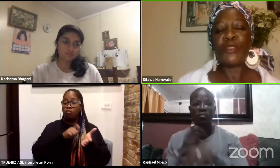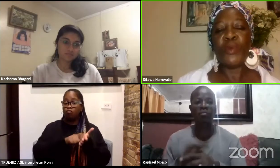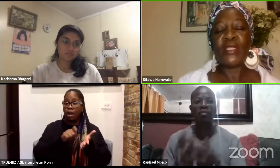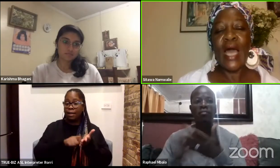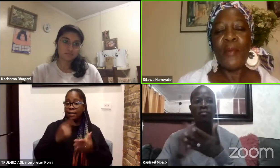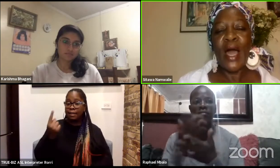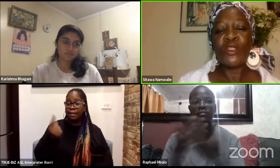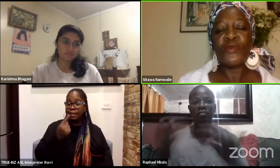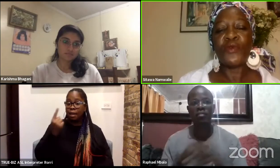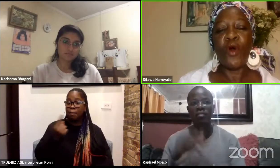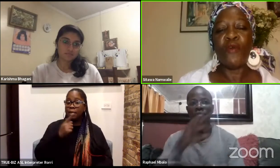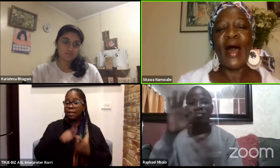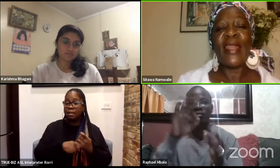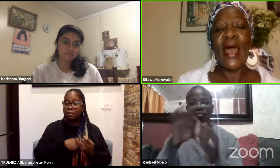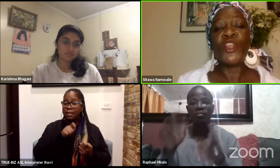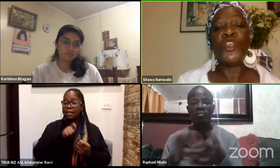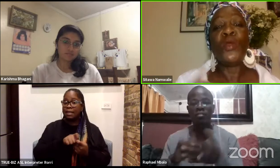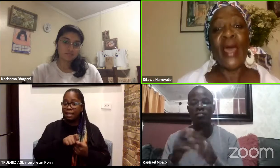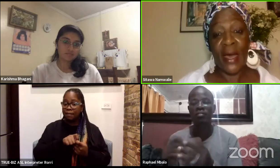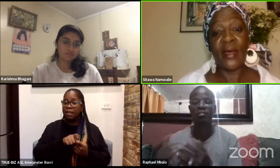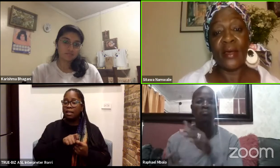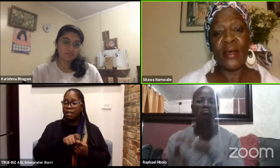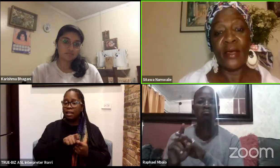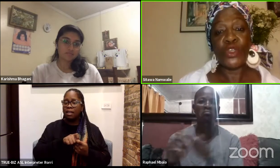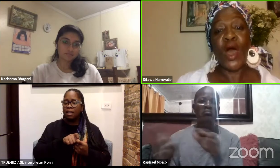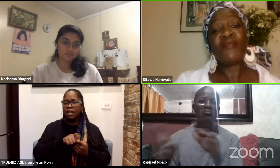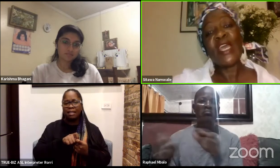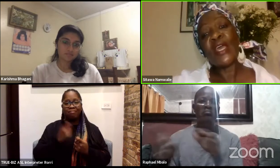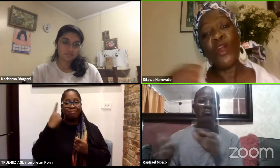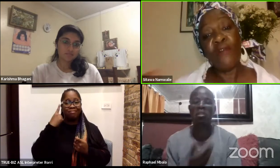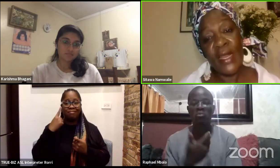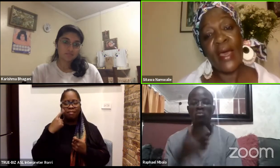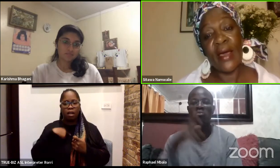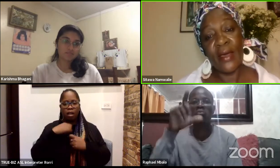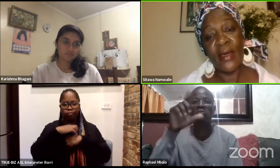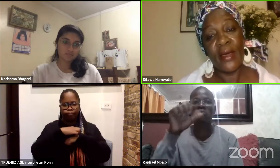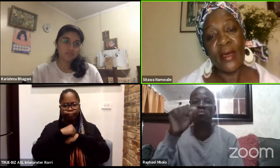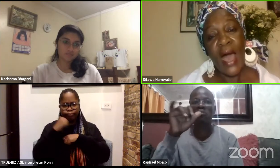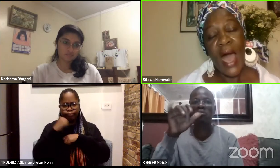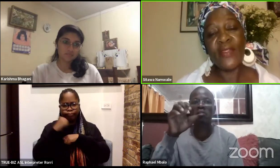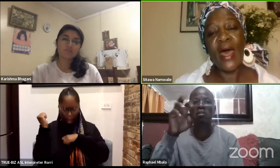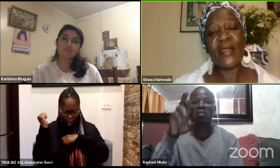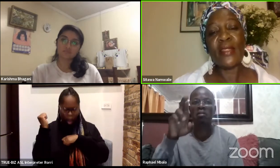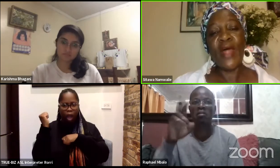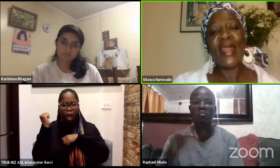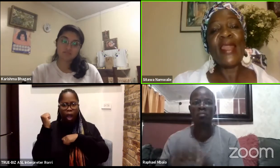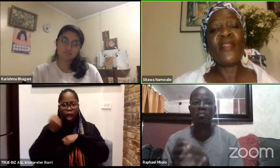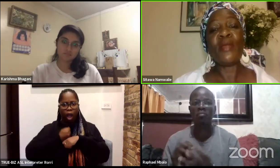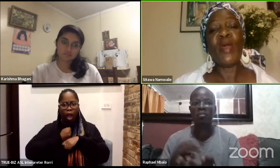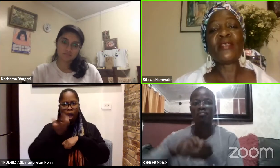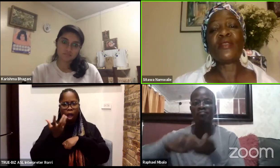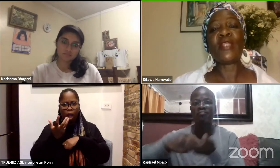it's coming out of a new layer. So I've taken off a layer and that layer that makes